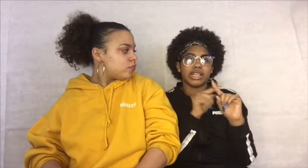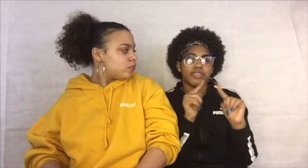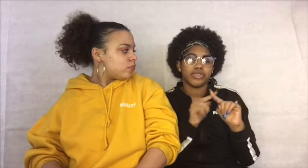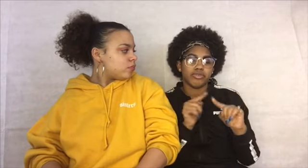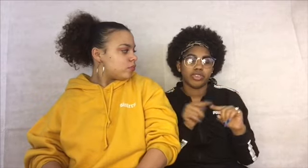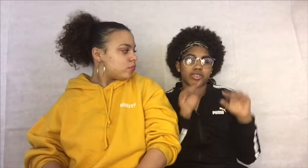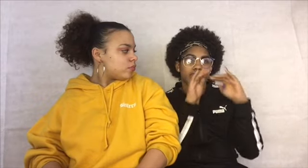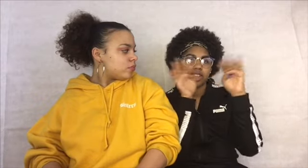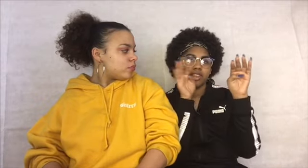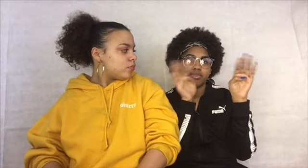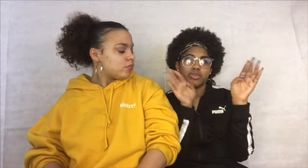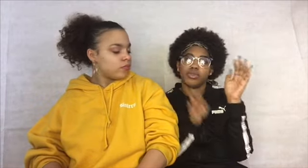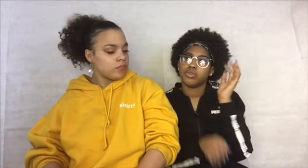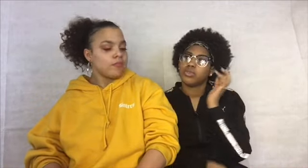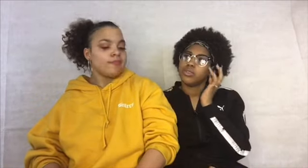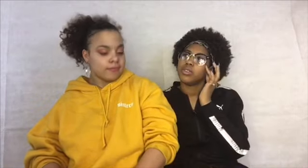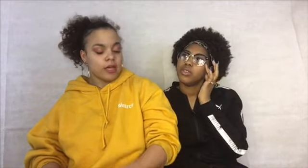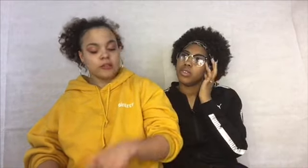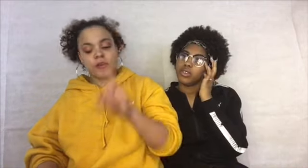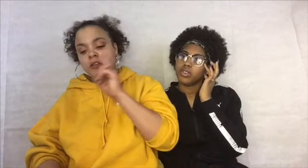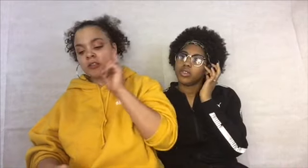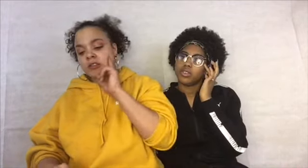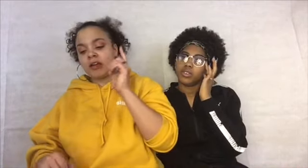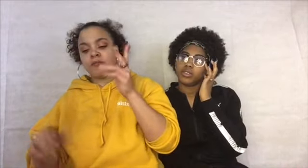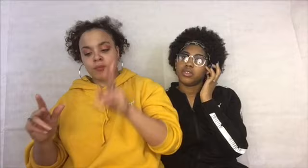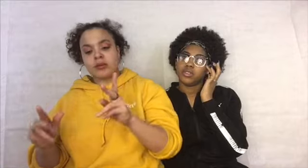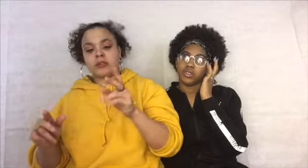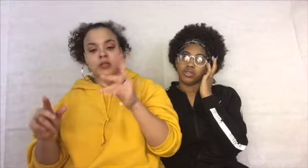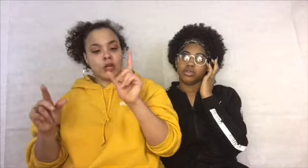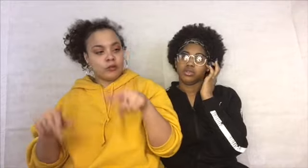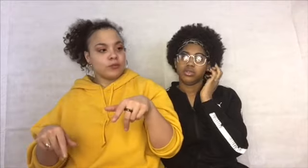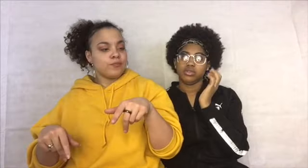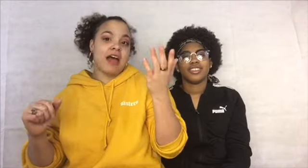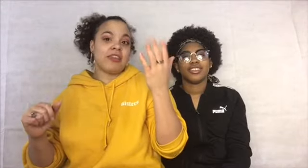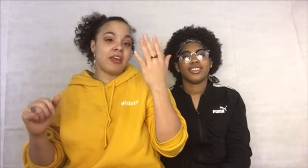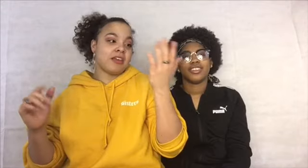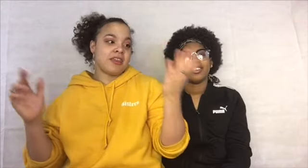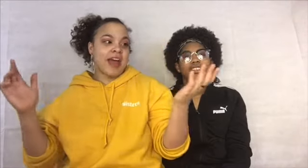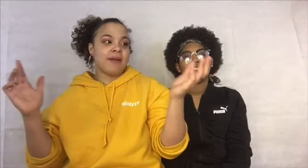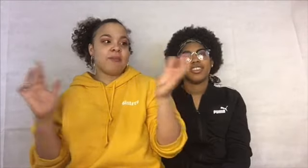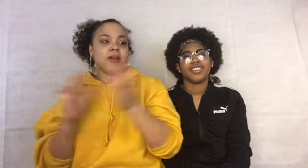They all have different levels. as far as the deaf person goes I think that pretty